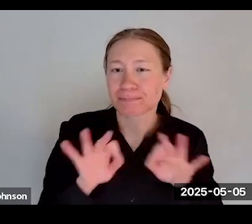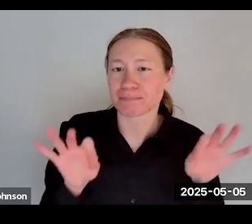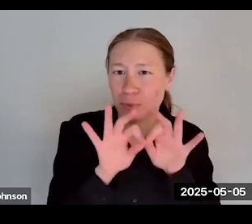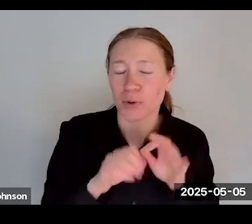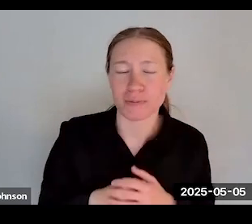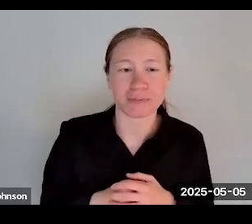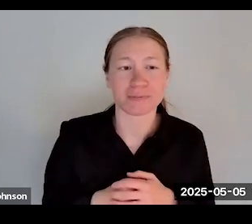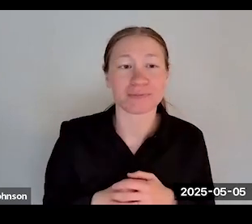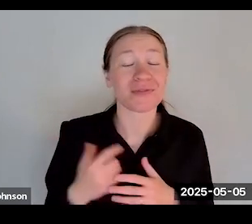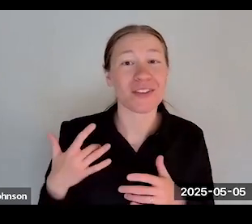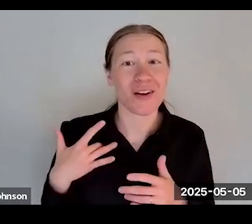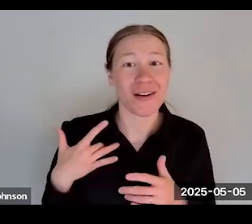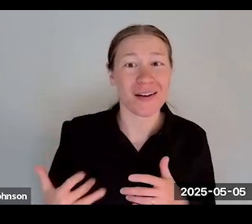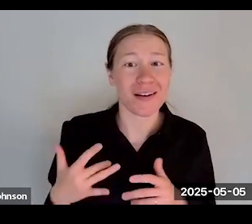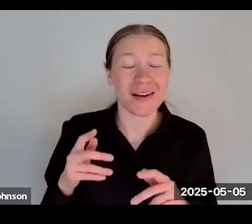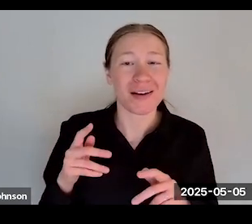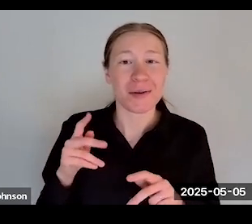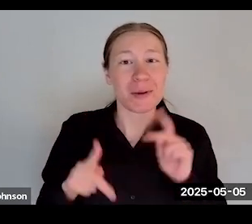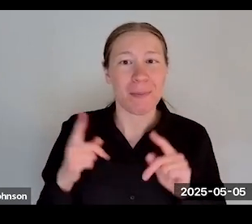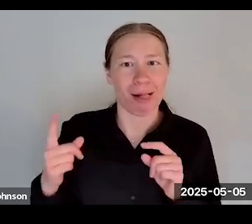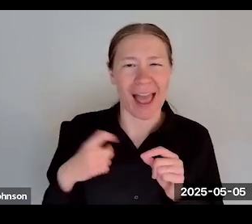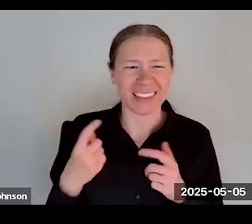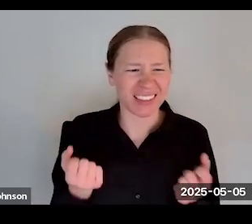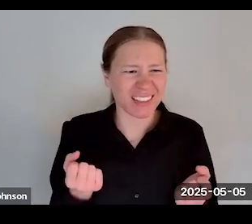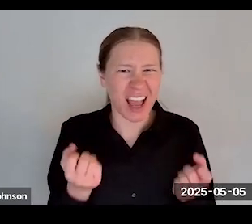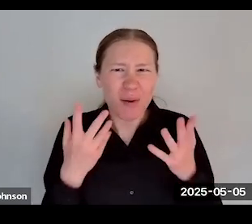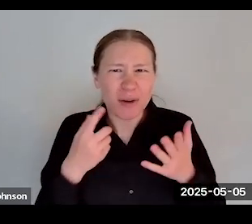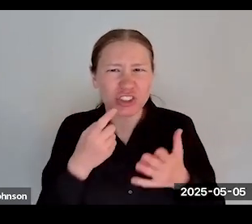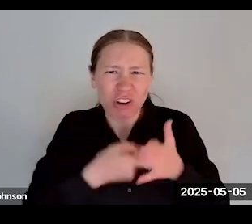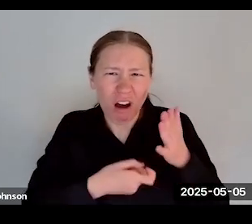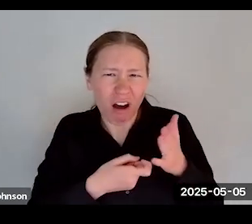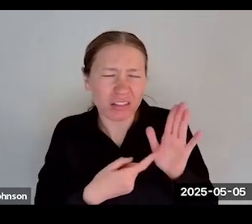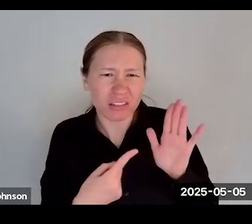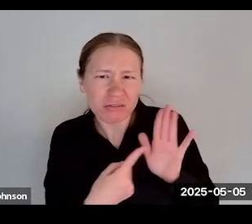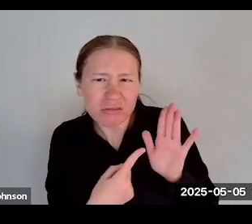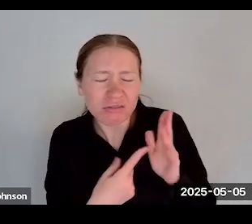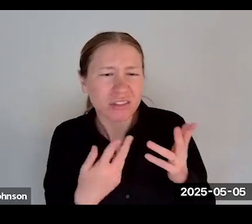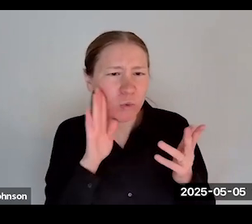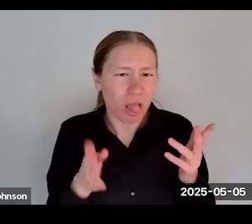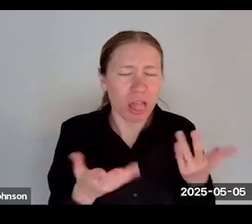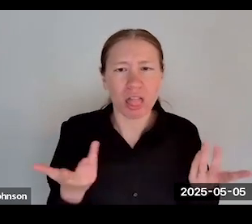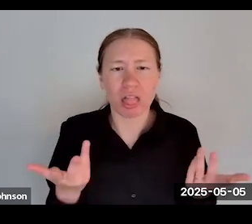I often get asked, what are the costs associated with accommodations? And I'm happy to announce that more than half of accommodations